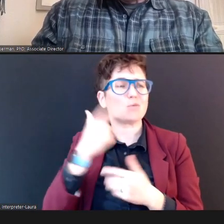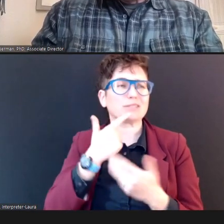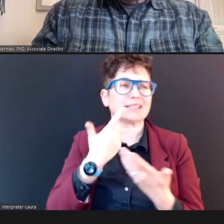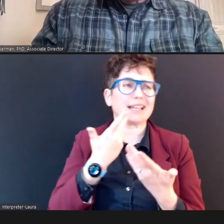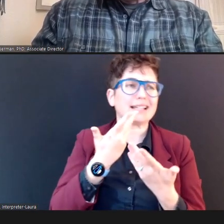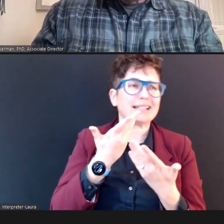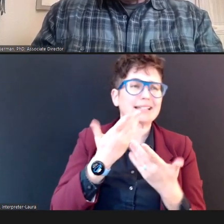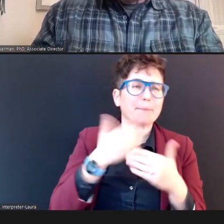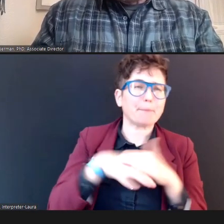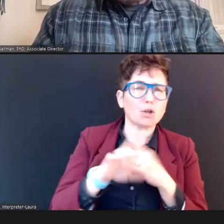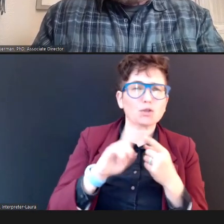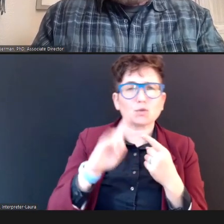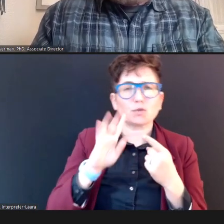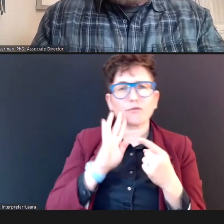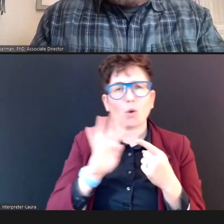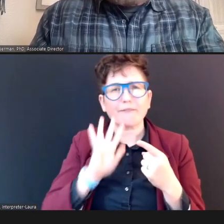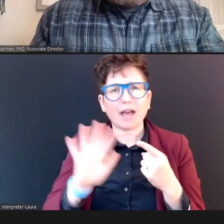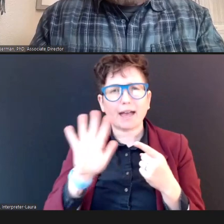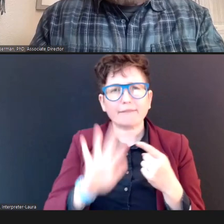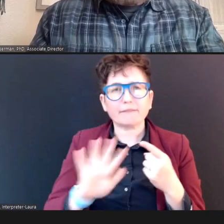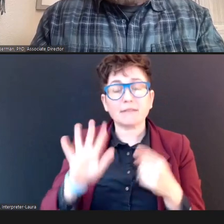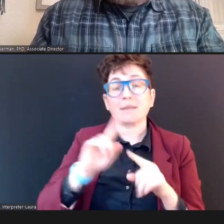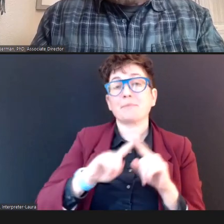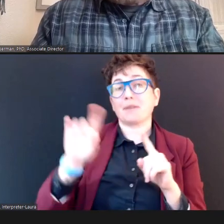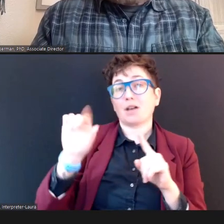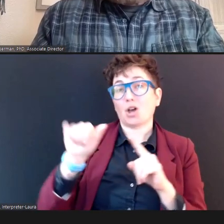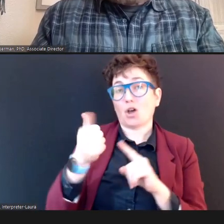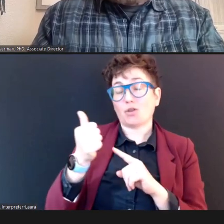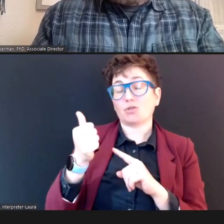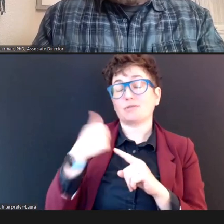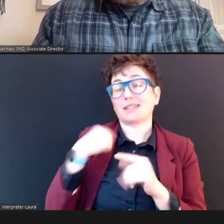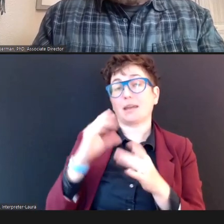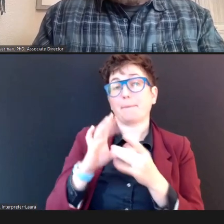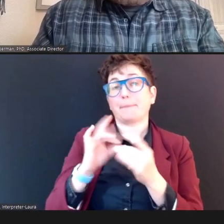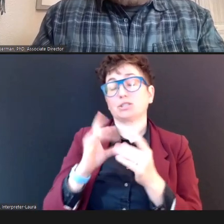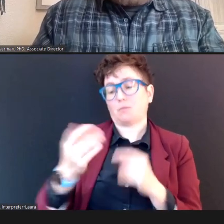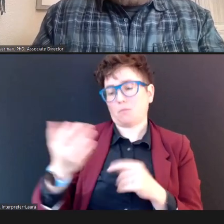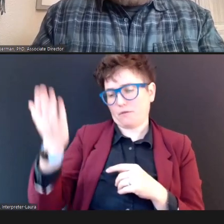the other tip that I mentioned earlier is the largest size probe